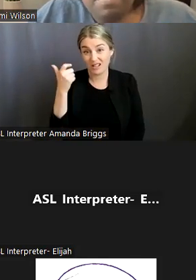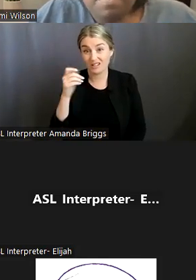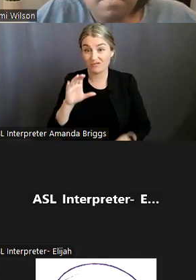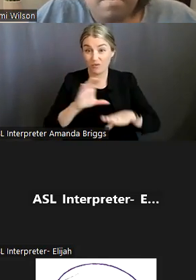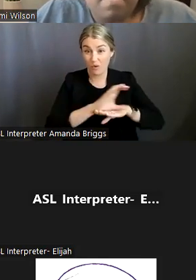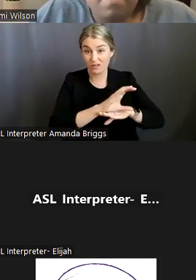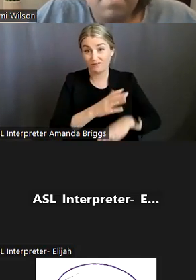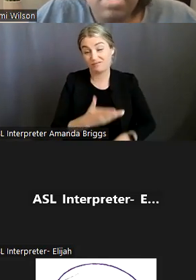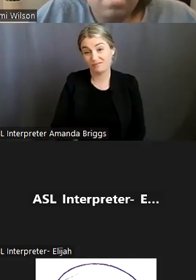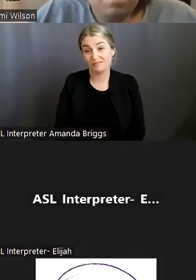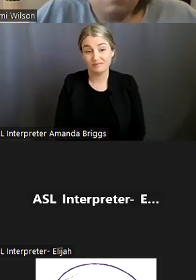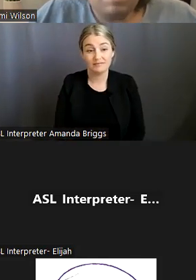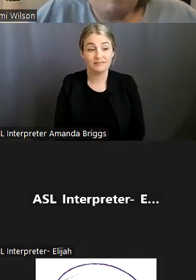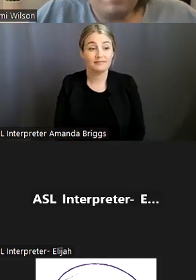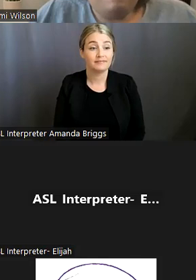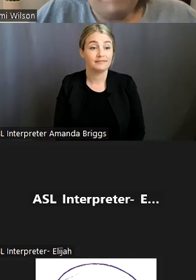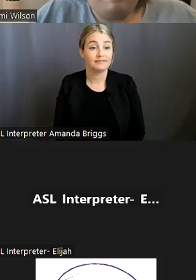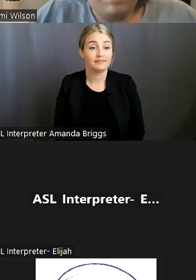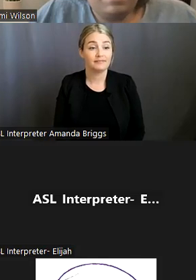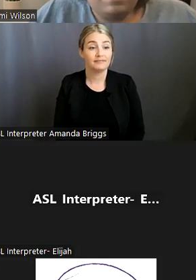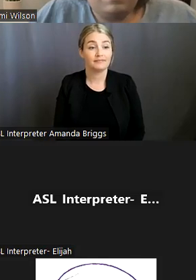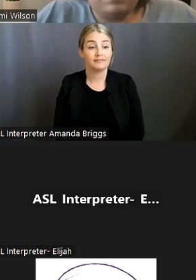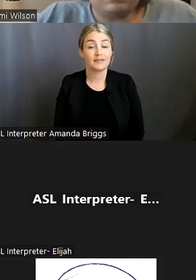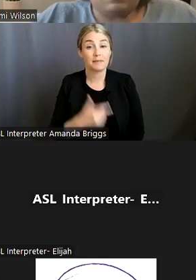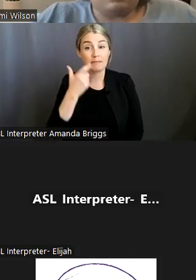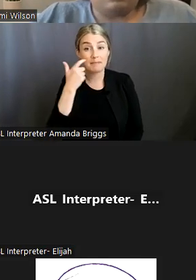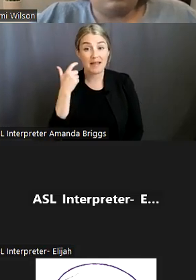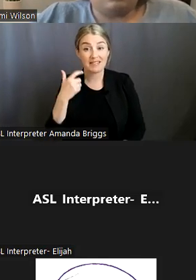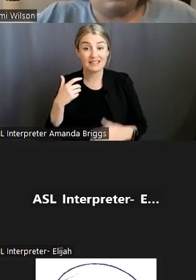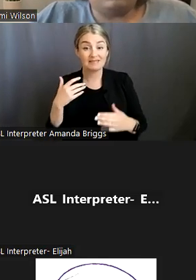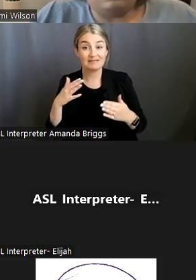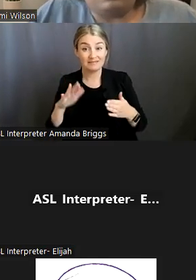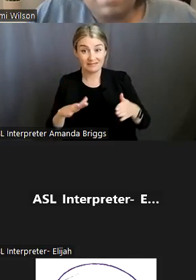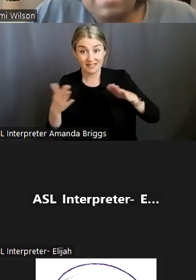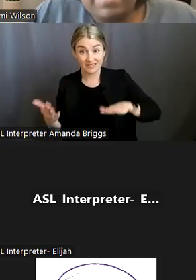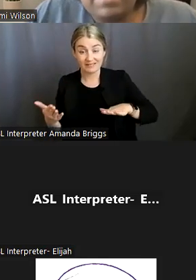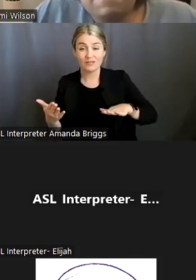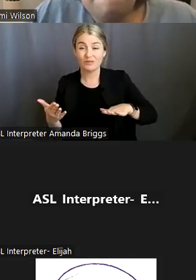While methamphetamine deaths are also on the rise,